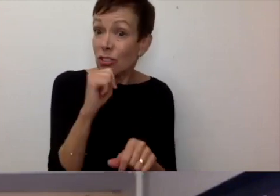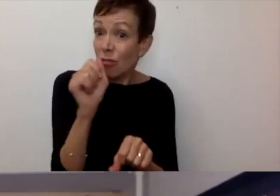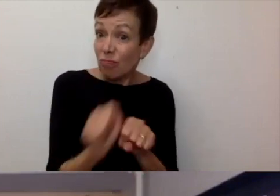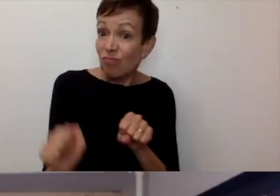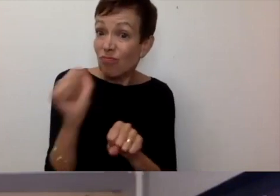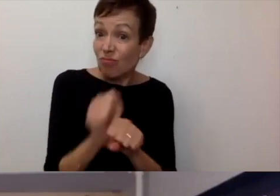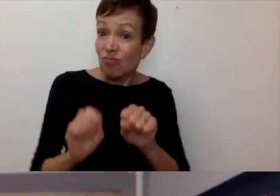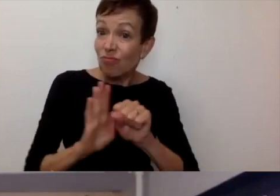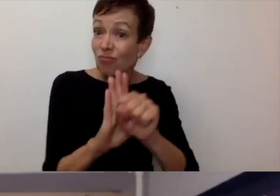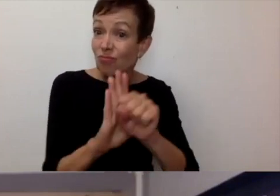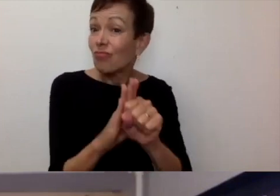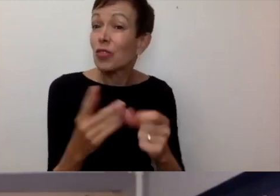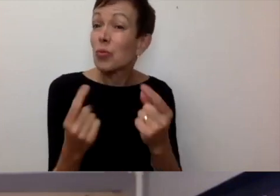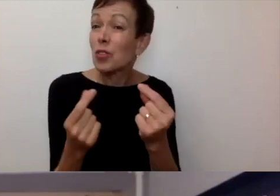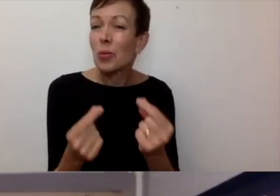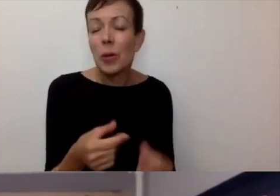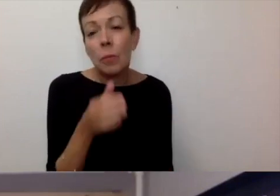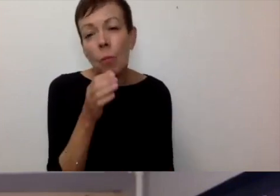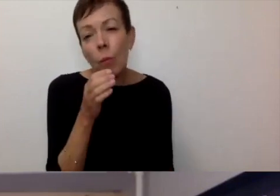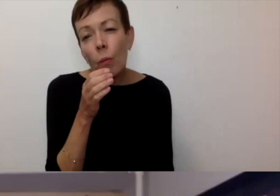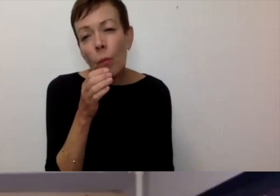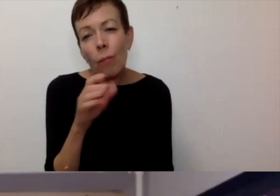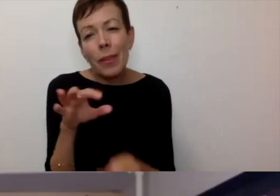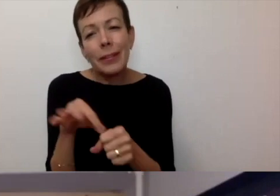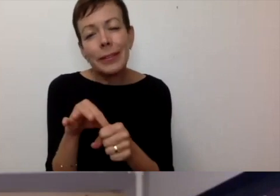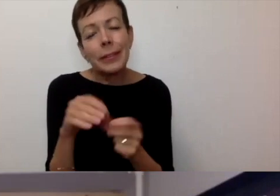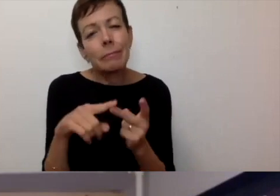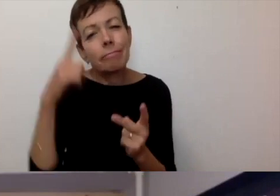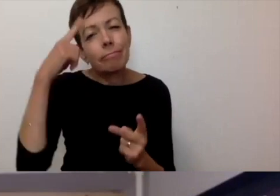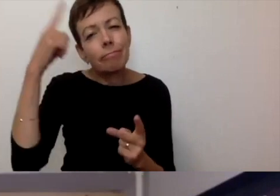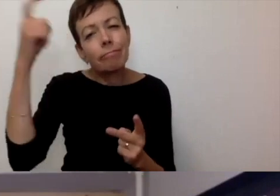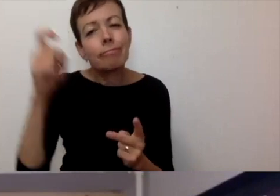sip on a bubble tea and ponder where her next travel adventure will take her so please everybody